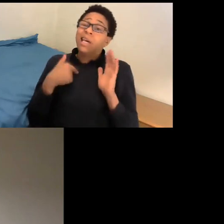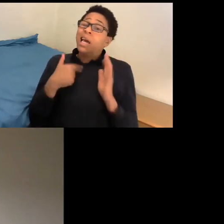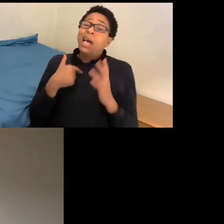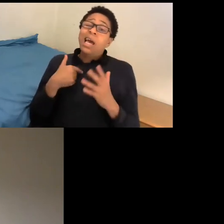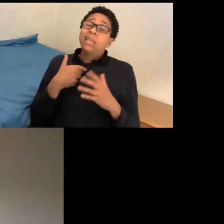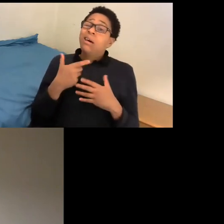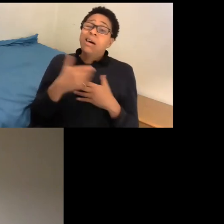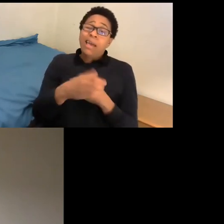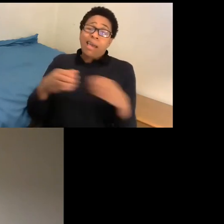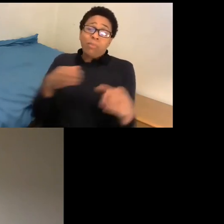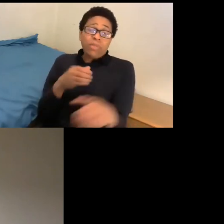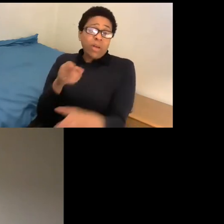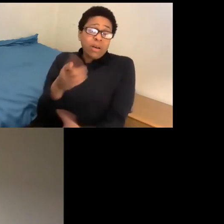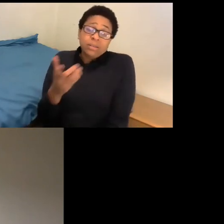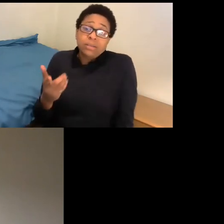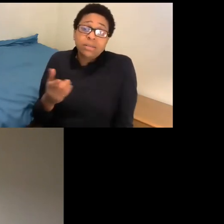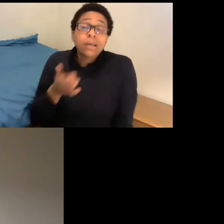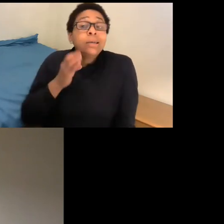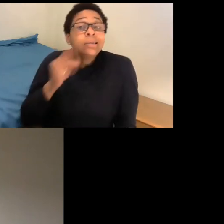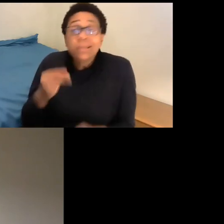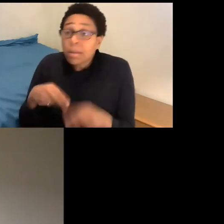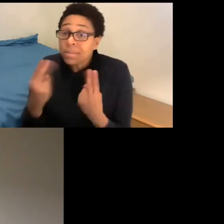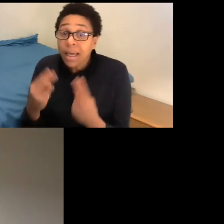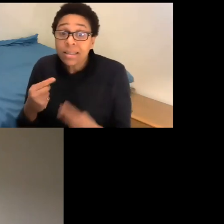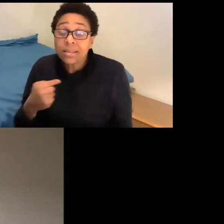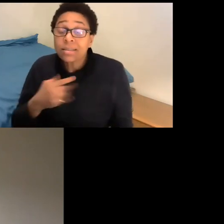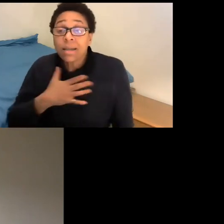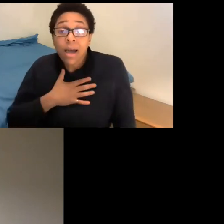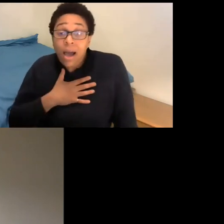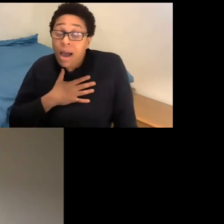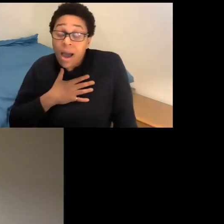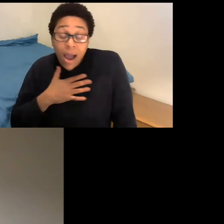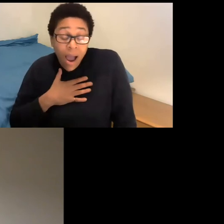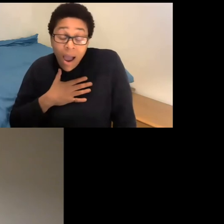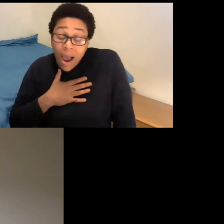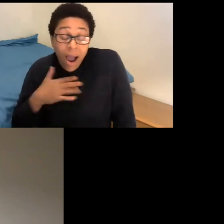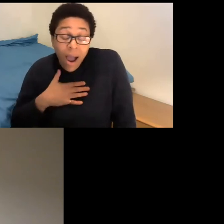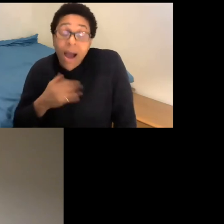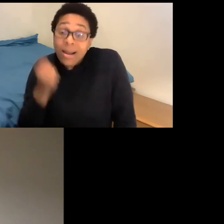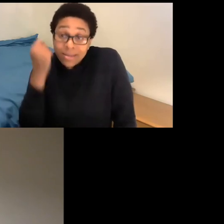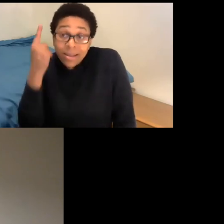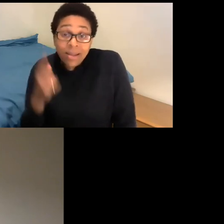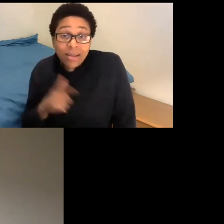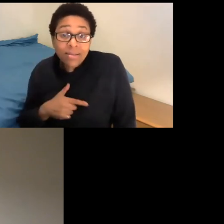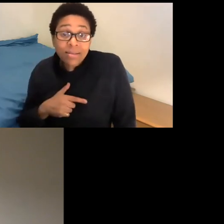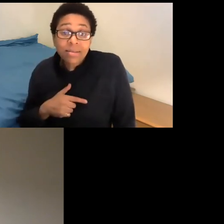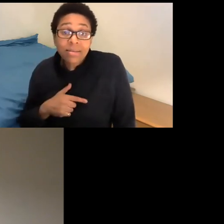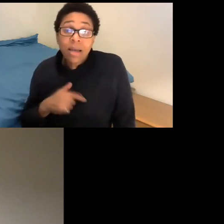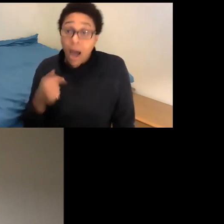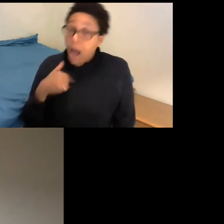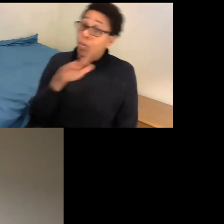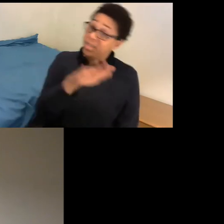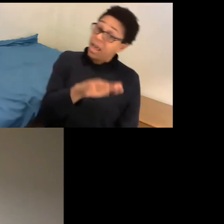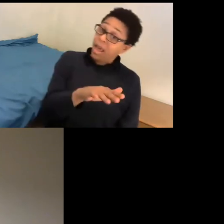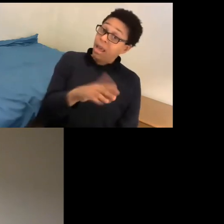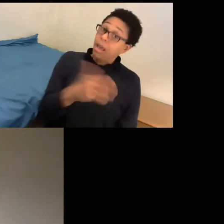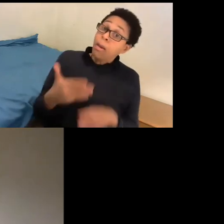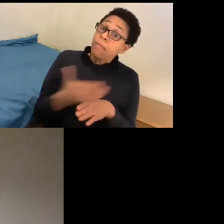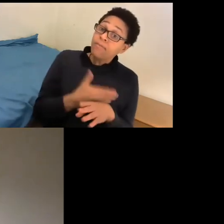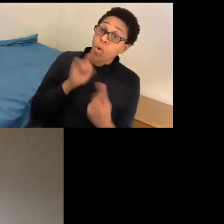I am as well, some days. And that's where I was, before I met people from Sisters in Islam. And you know, the solution that